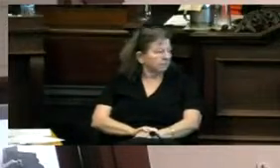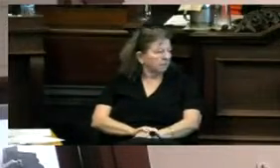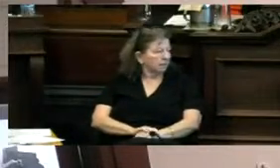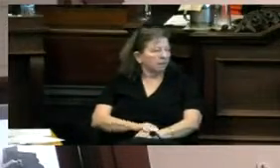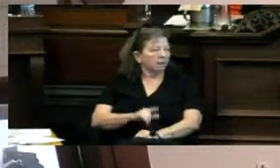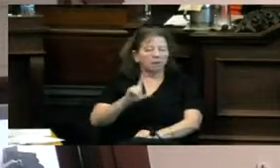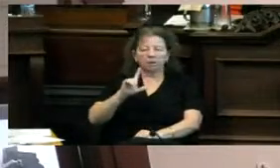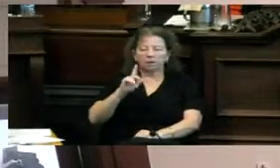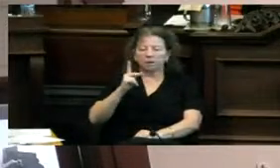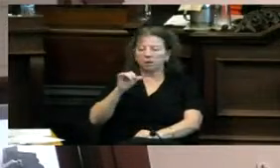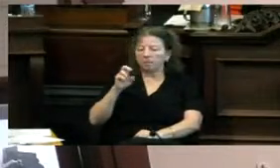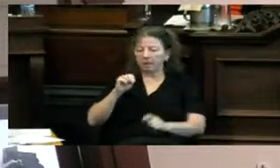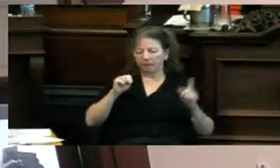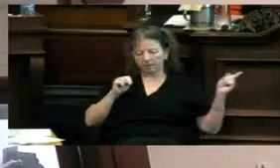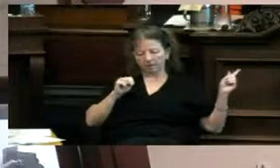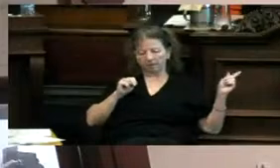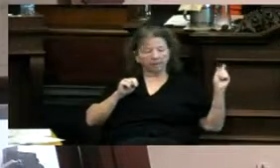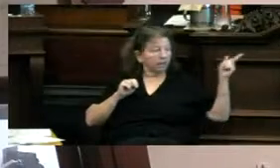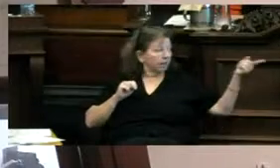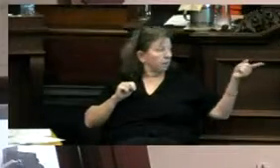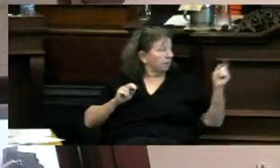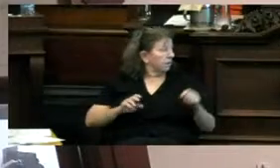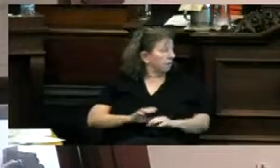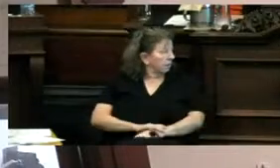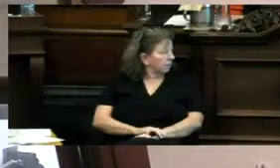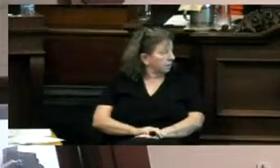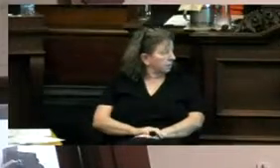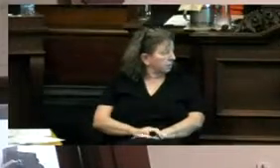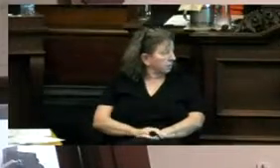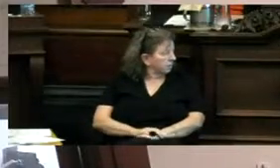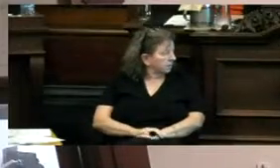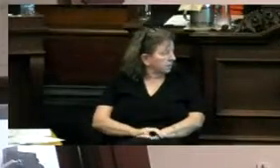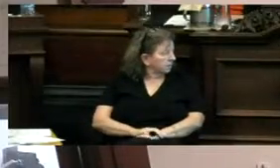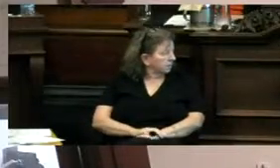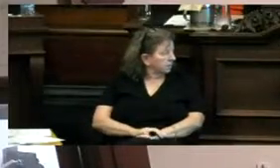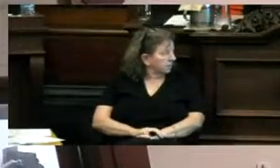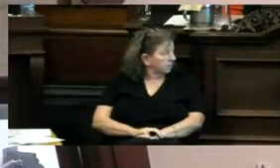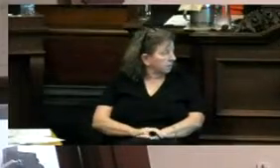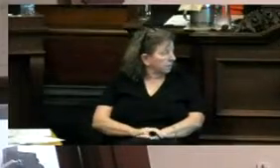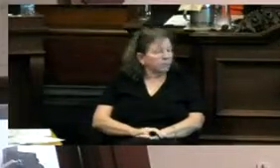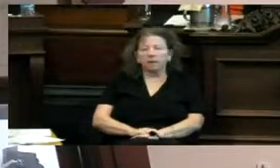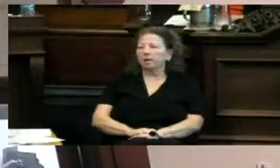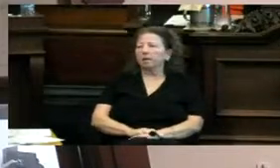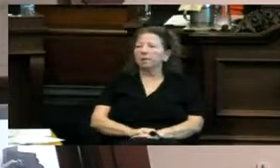bringing these resources to bear. Thank you. Council member